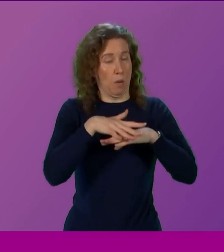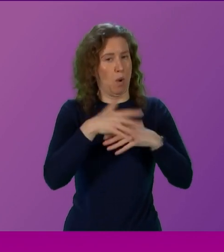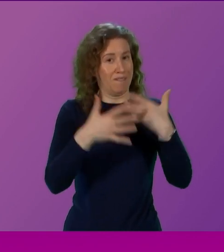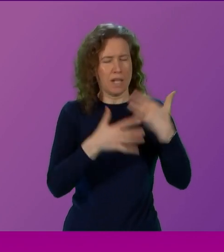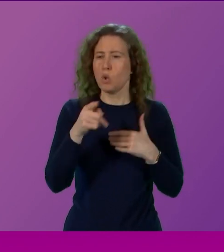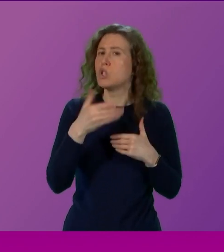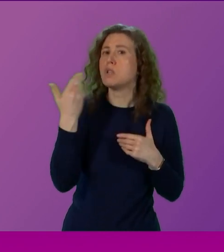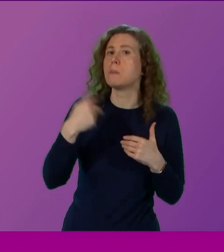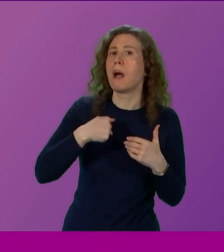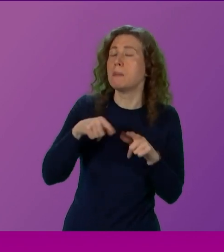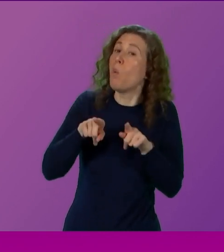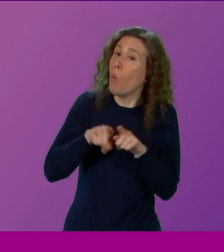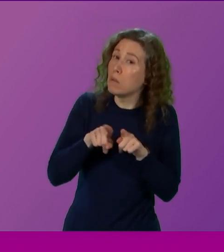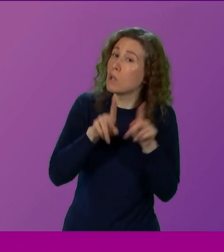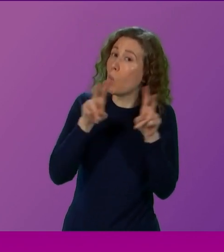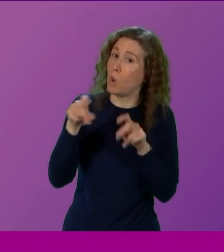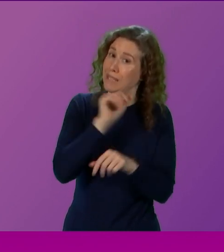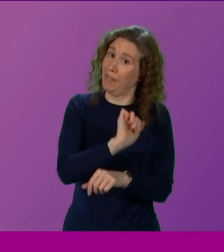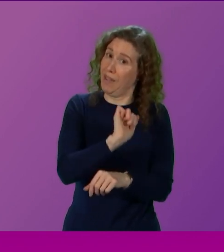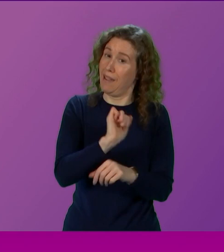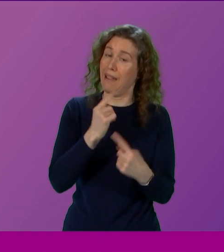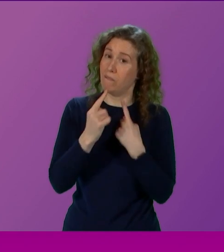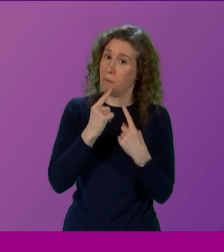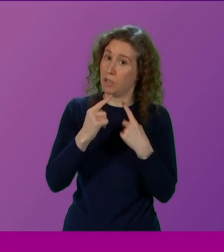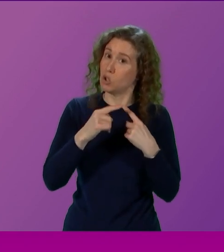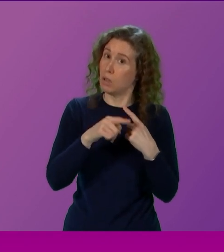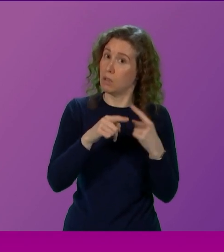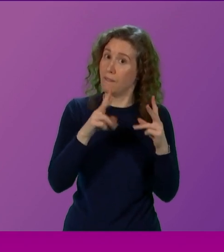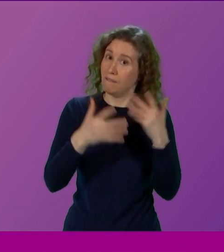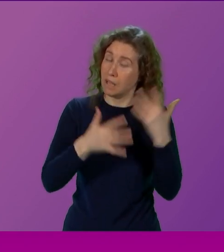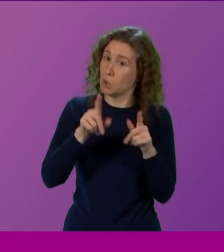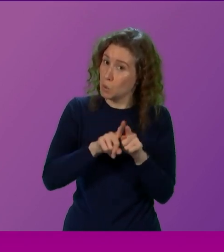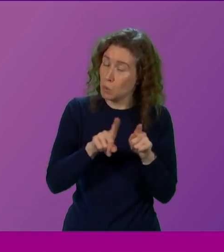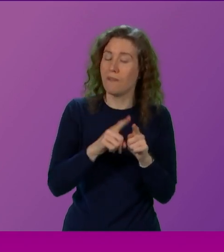mind my also quoting the Private Healthcare Information Network figures for self-funded